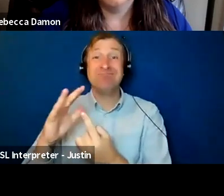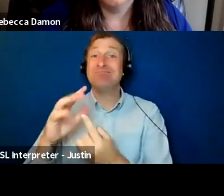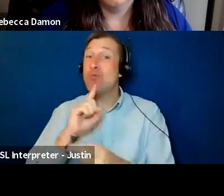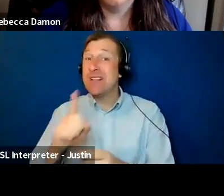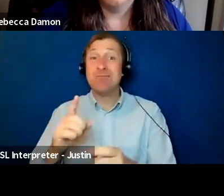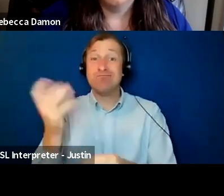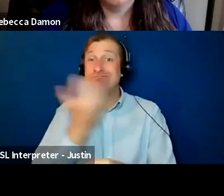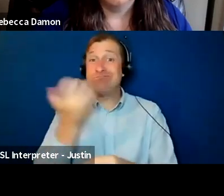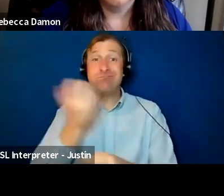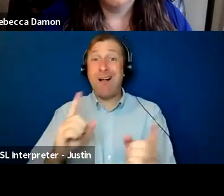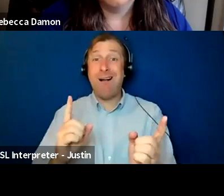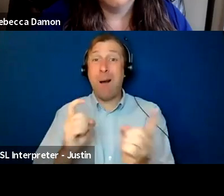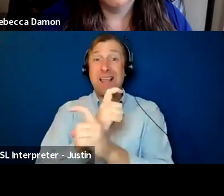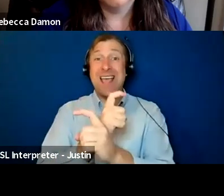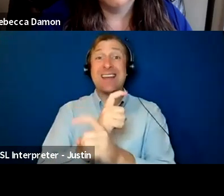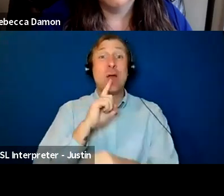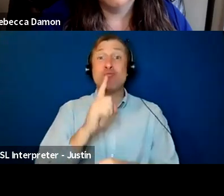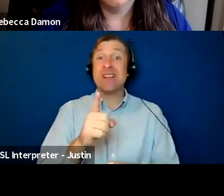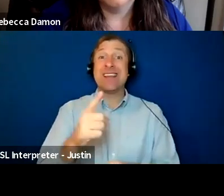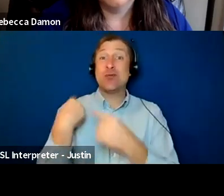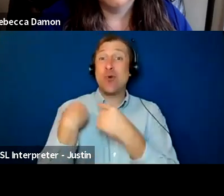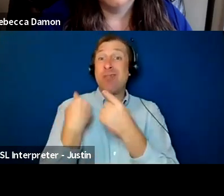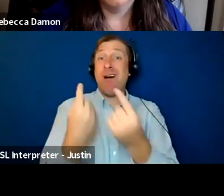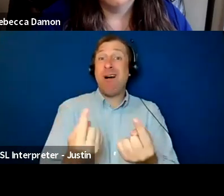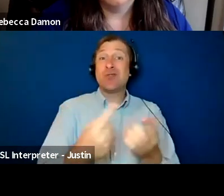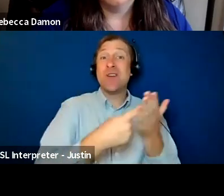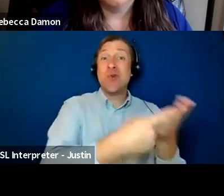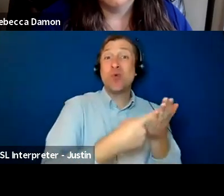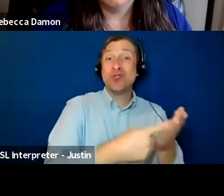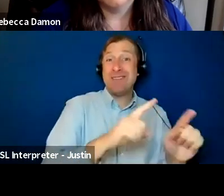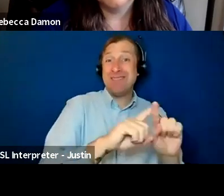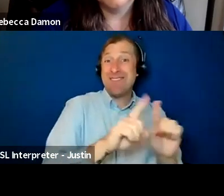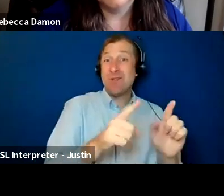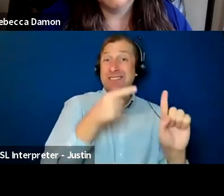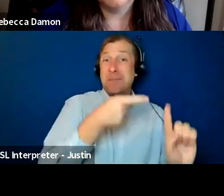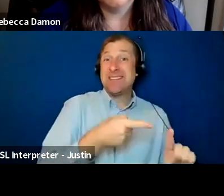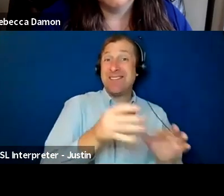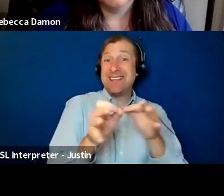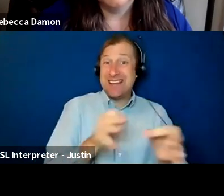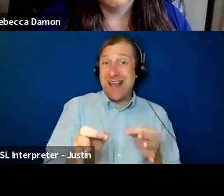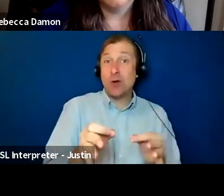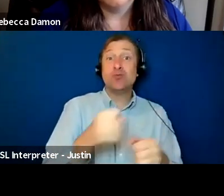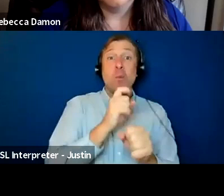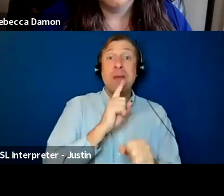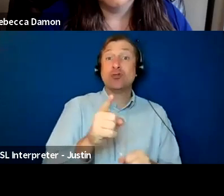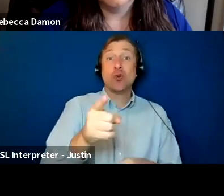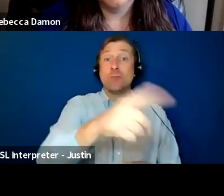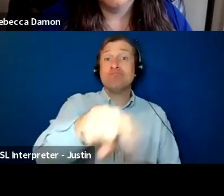And it actually took us this long to negotiate these details and to ensure that our members would be safe on a set.